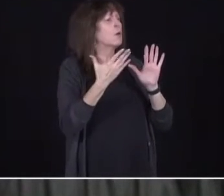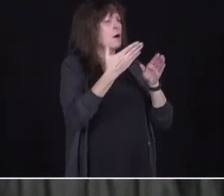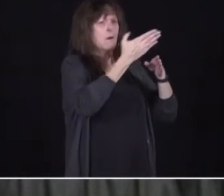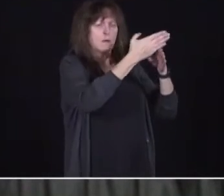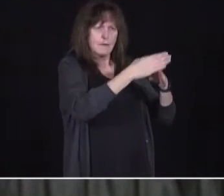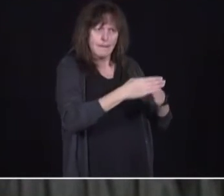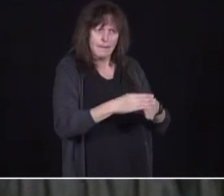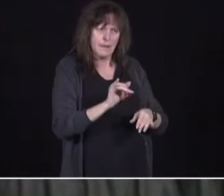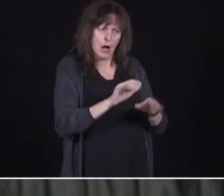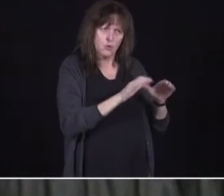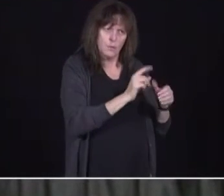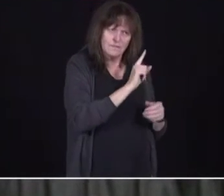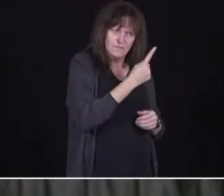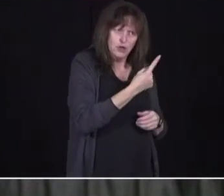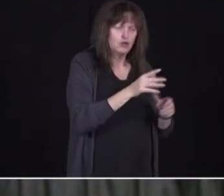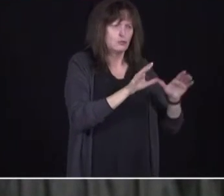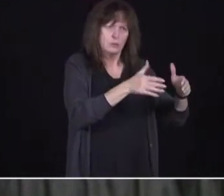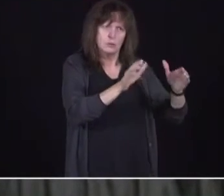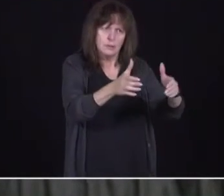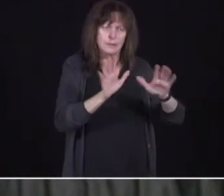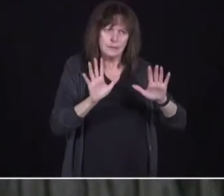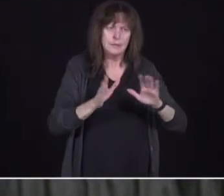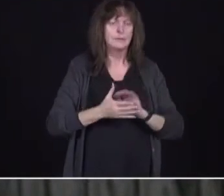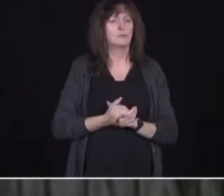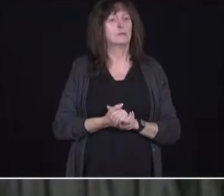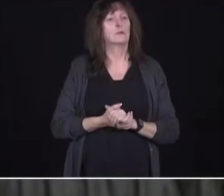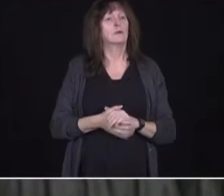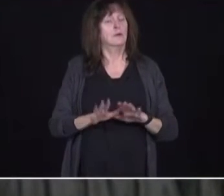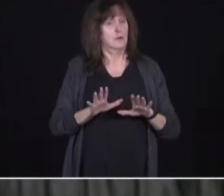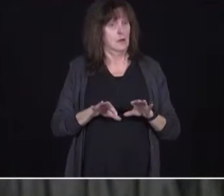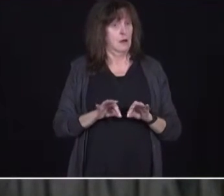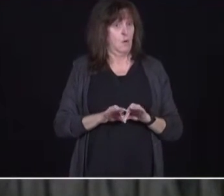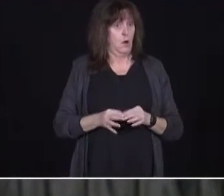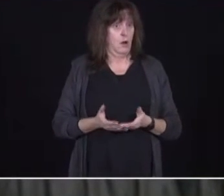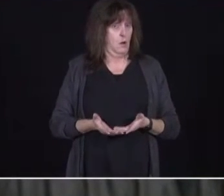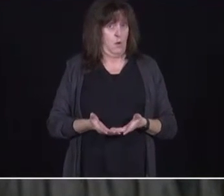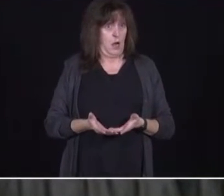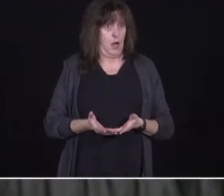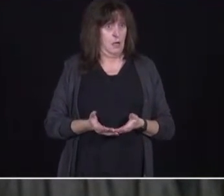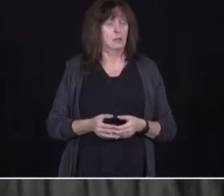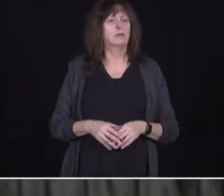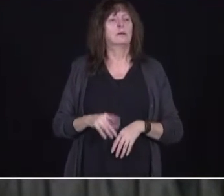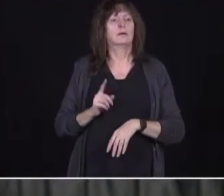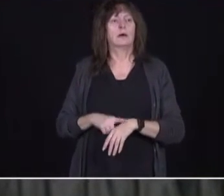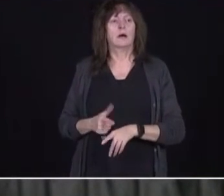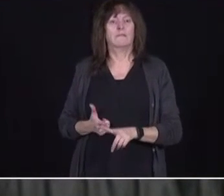health care worker but what we said to them. Speed trumphs perfection. We want to get the vaccination done as